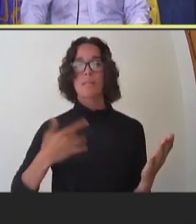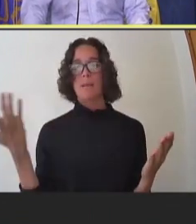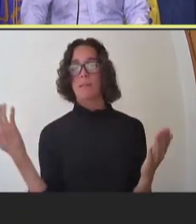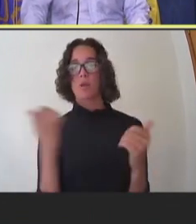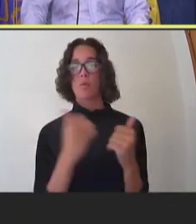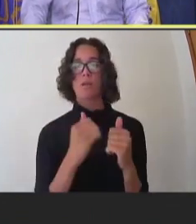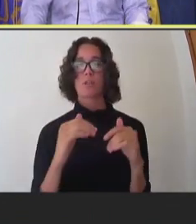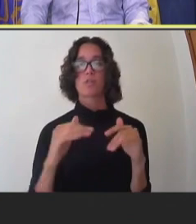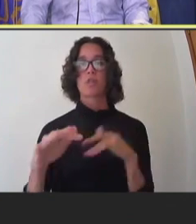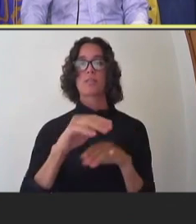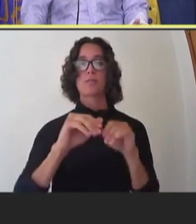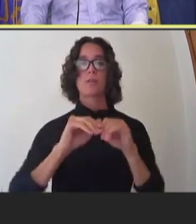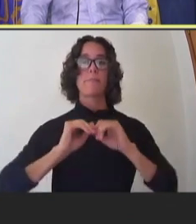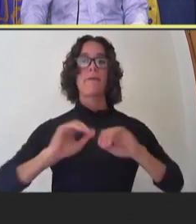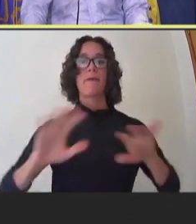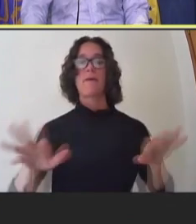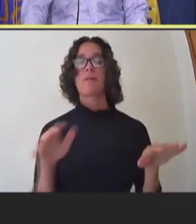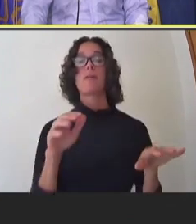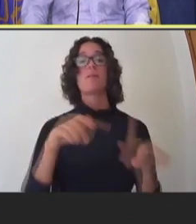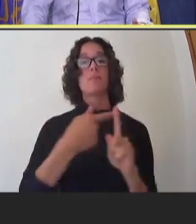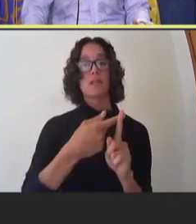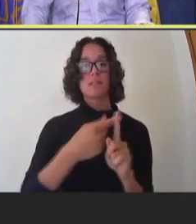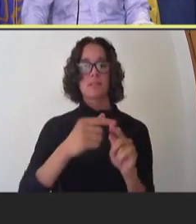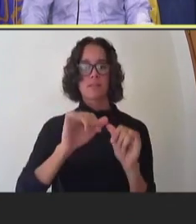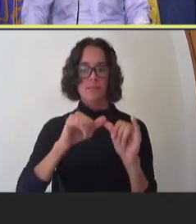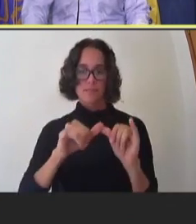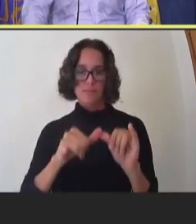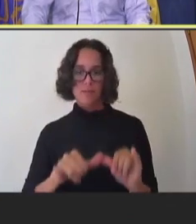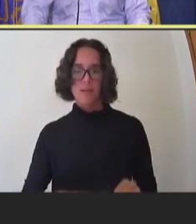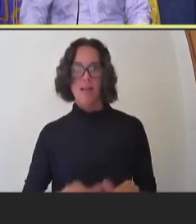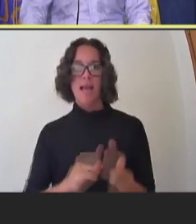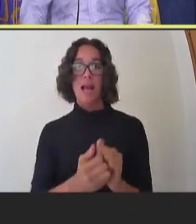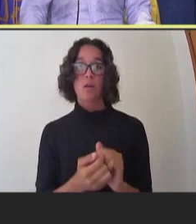as well as providing some quantitative measures of how intense transmission is.